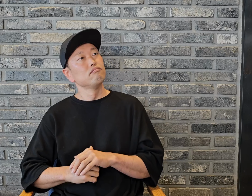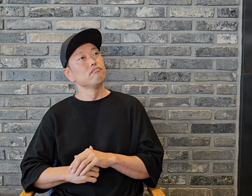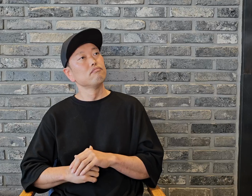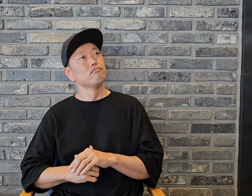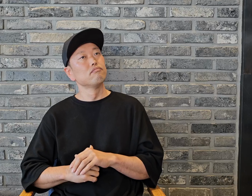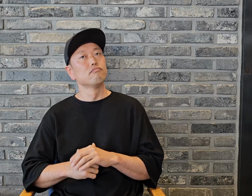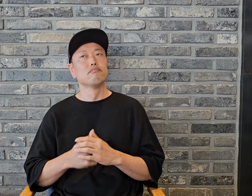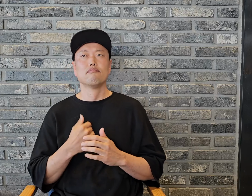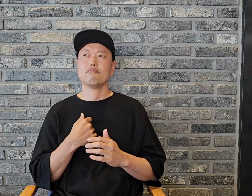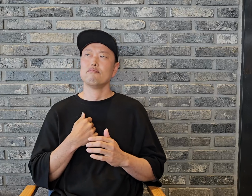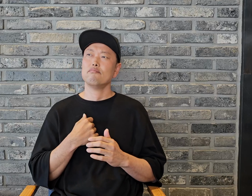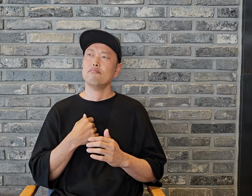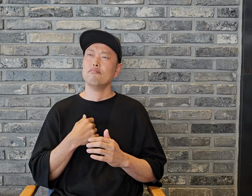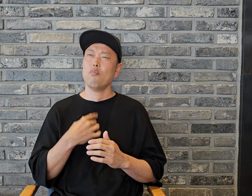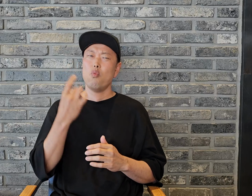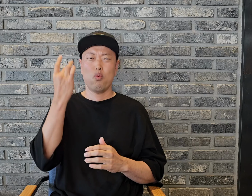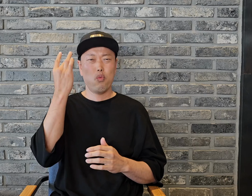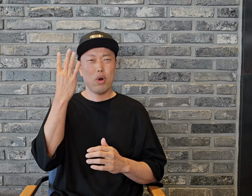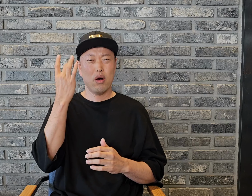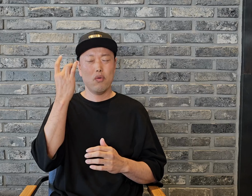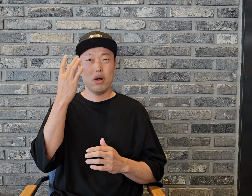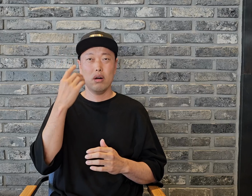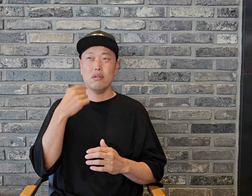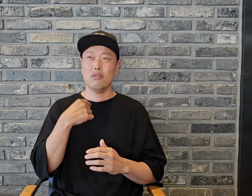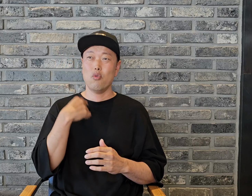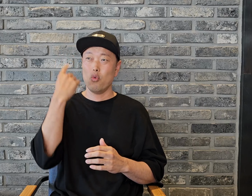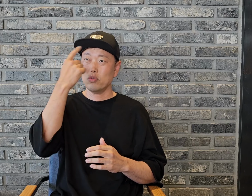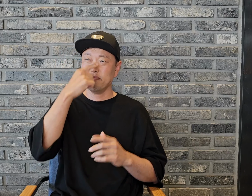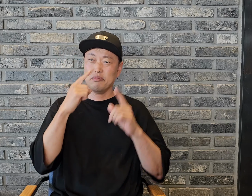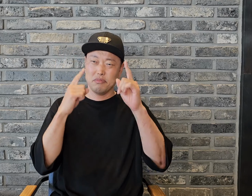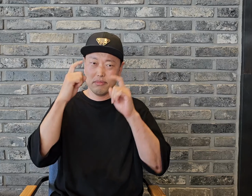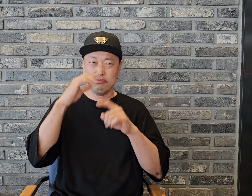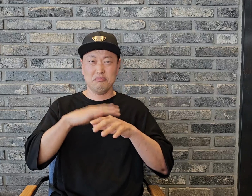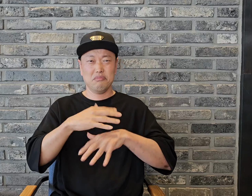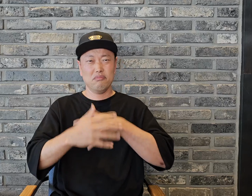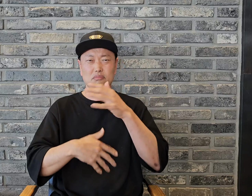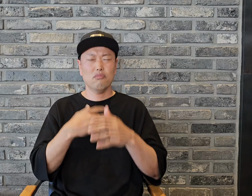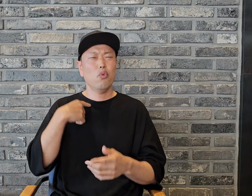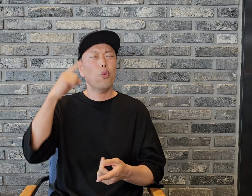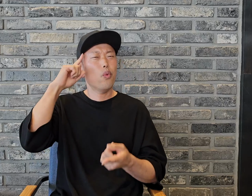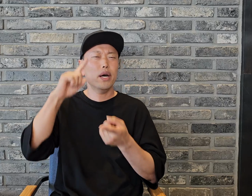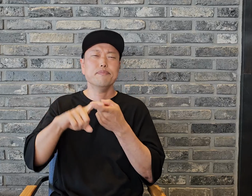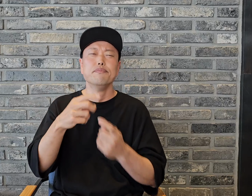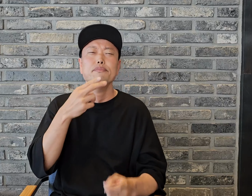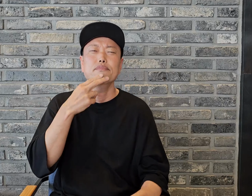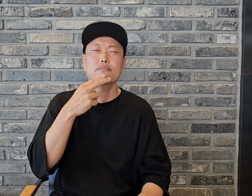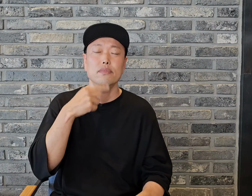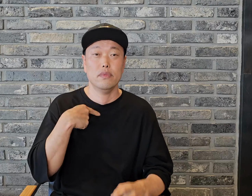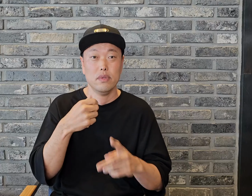Originally, I wasn't interested in facial expressions or ways of expressing myself.